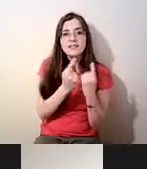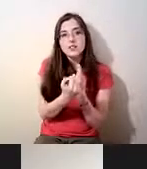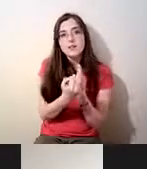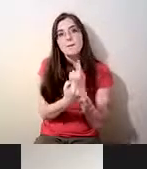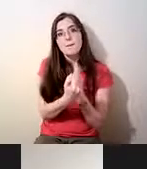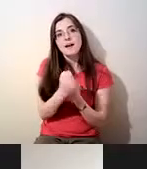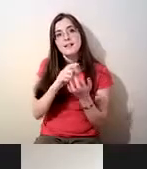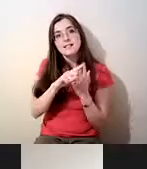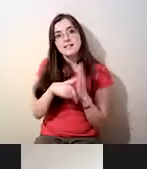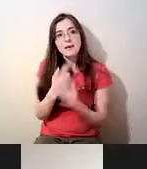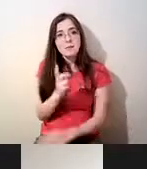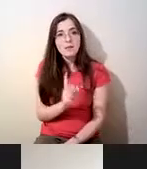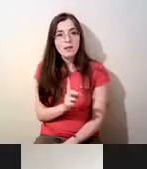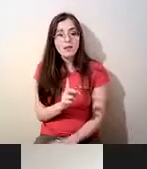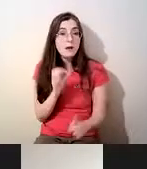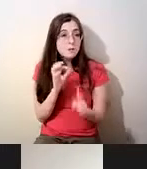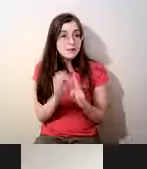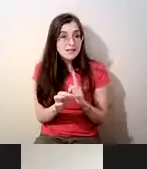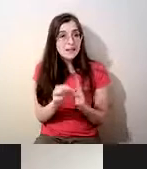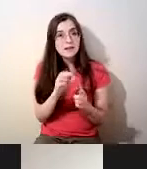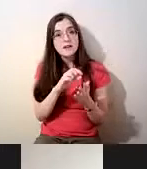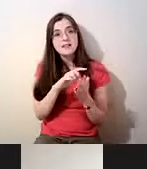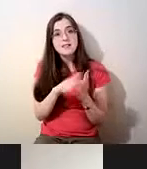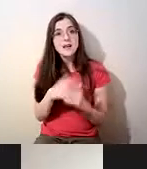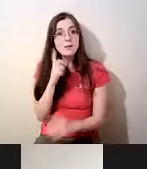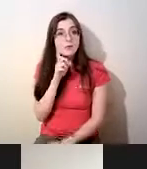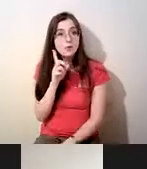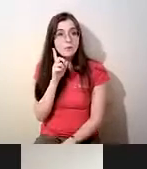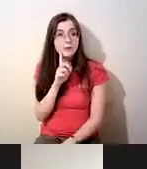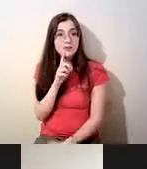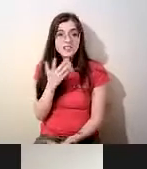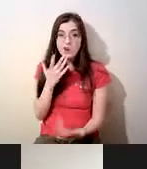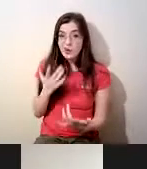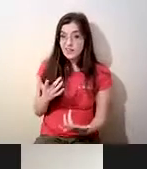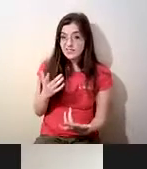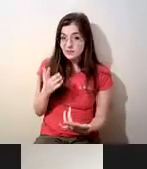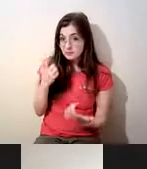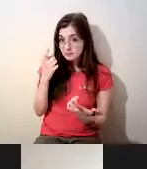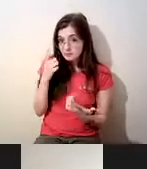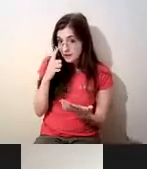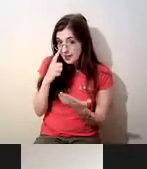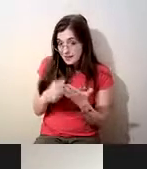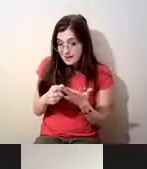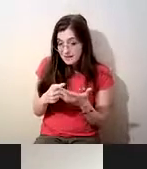in particular disabled women so i do believe ashad mentioned and try to explain that